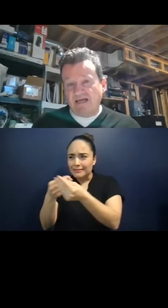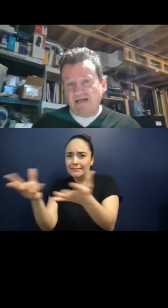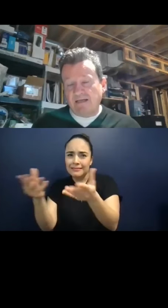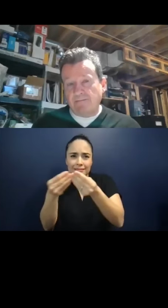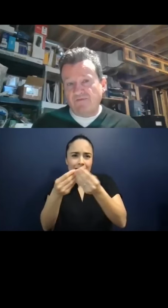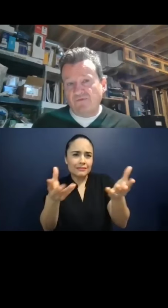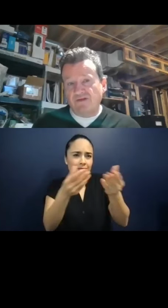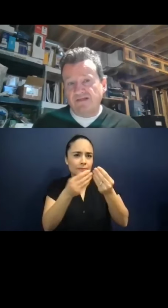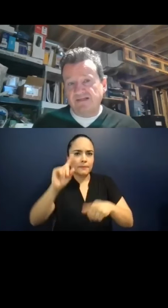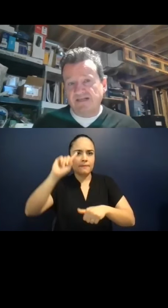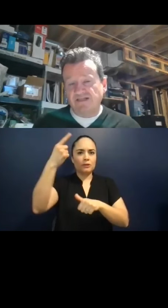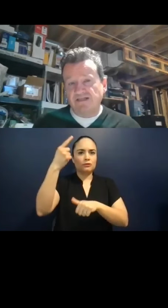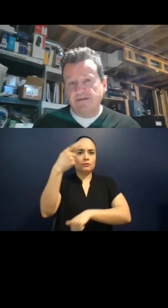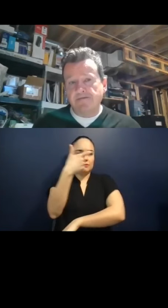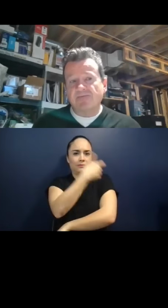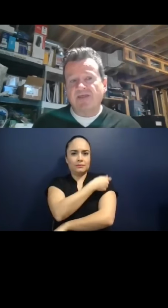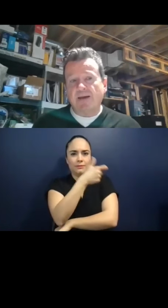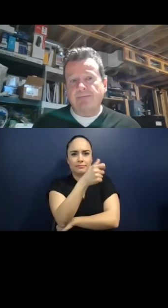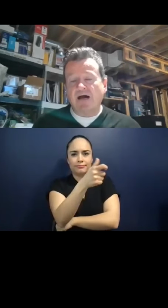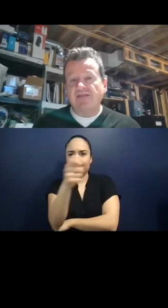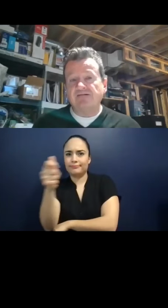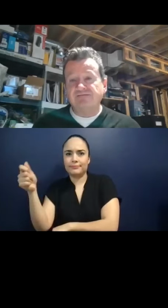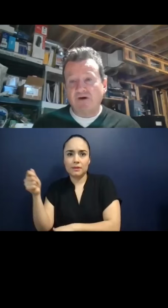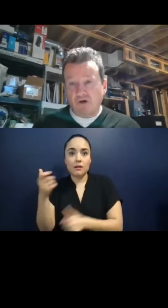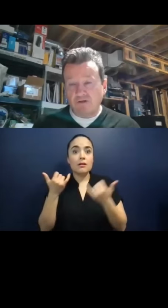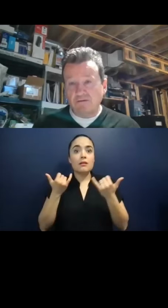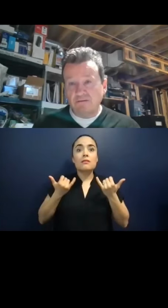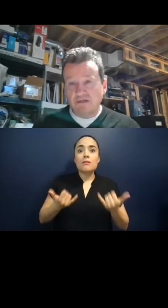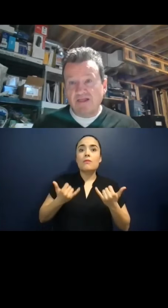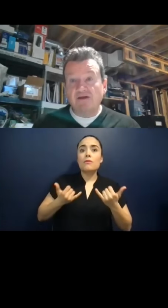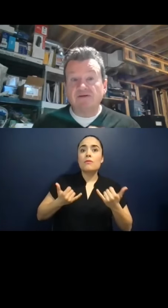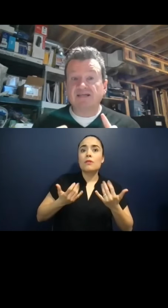says it's okay to go to 16 weeks because the risk is not too high because we don't have enough vaccine. They also